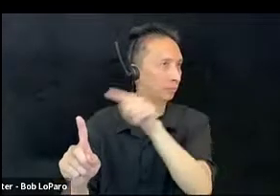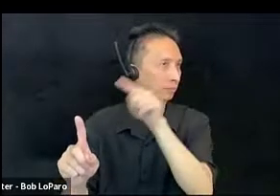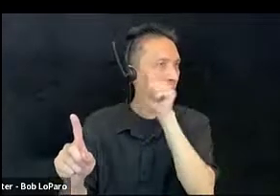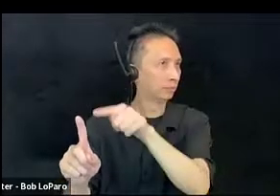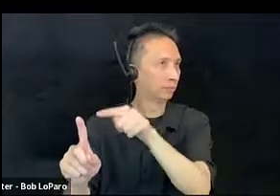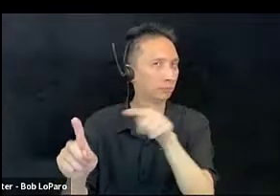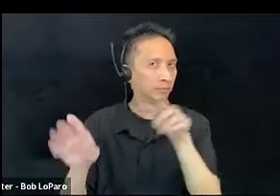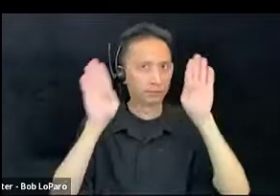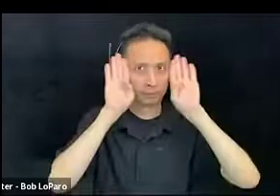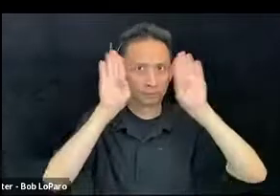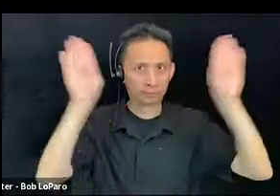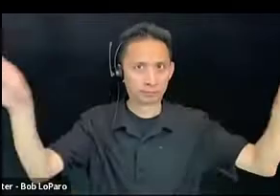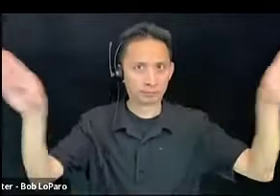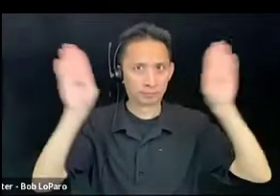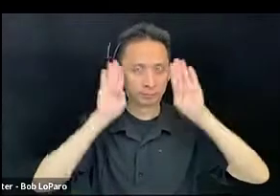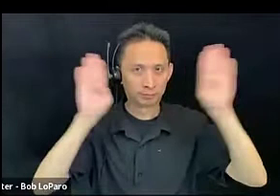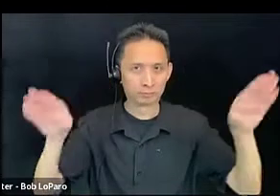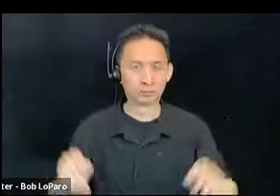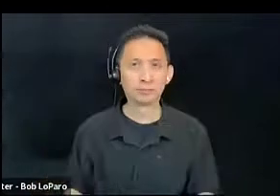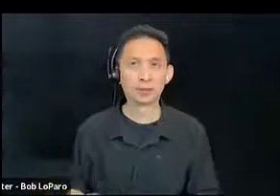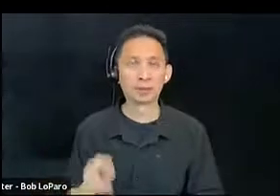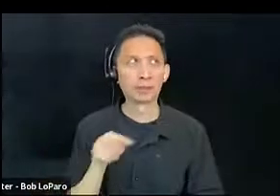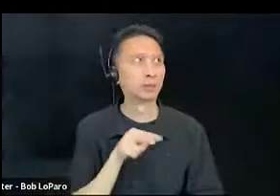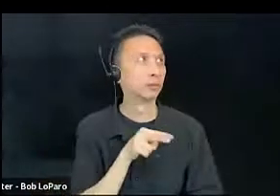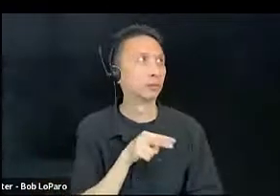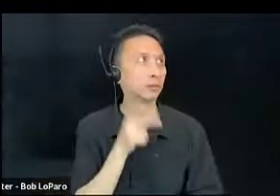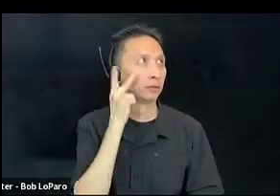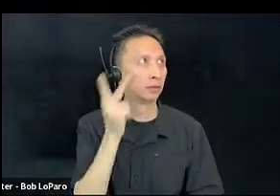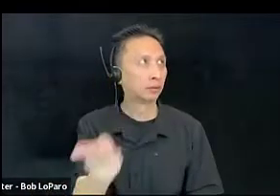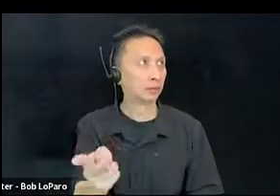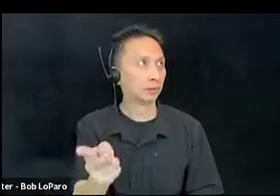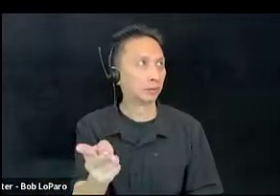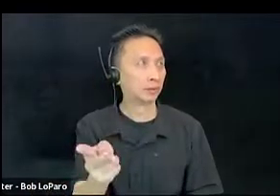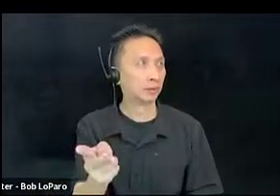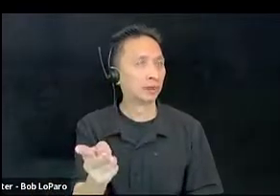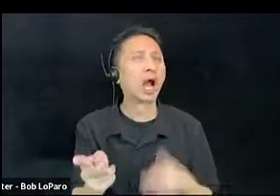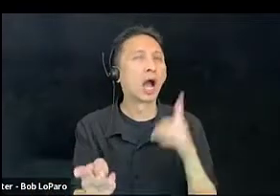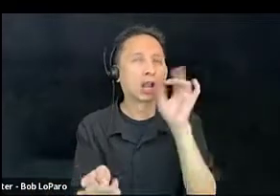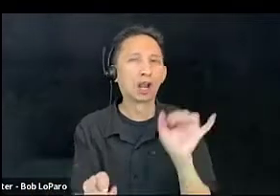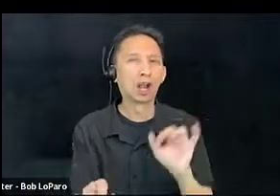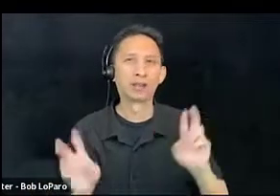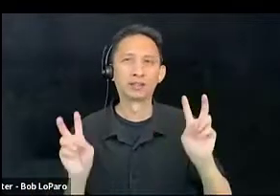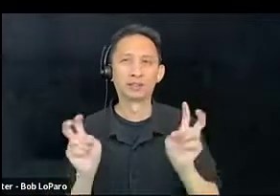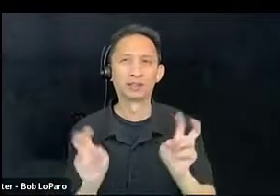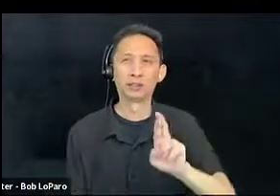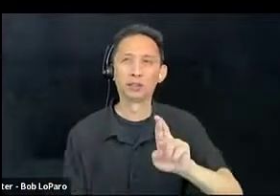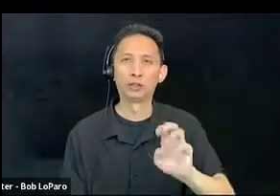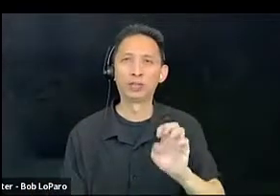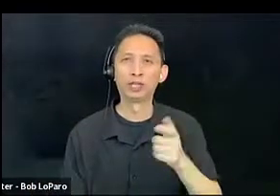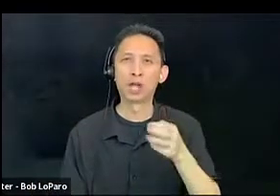it's sort of that indirect look or what we would call a regard rather than a fixation, right?